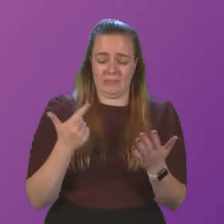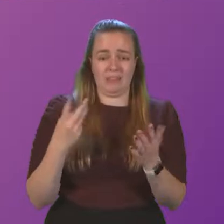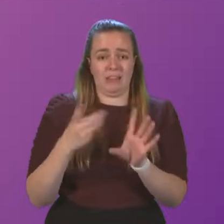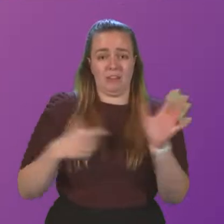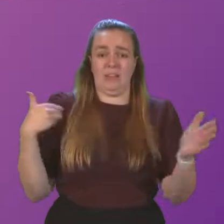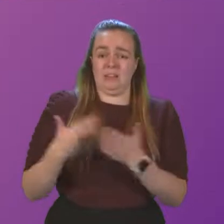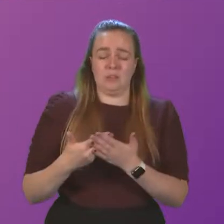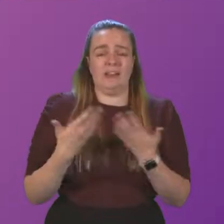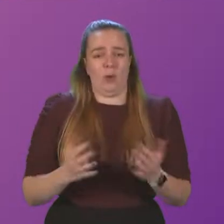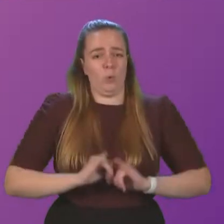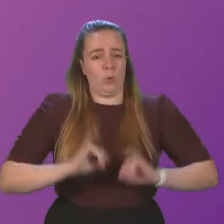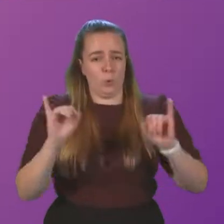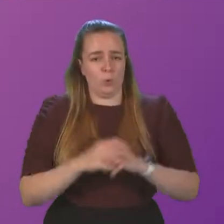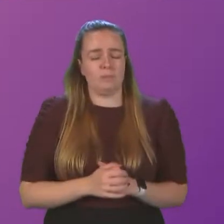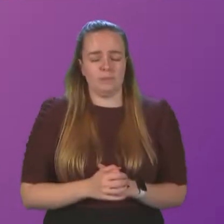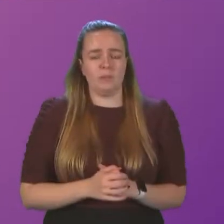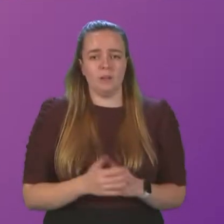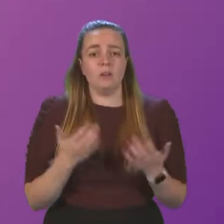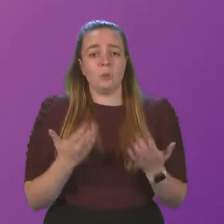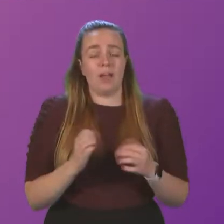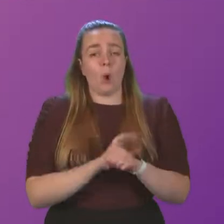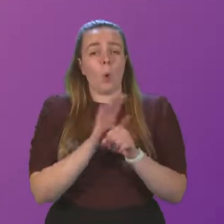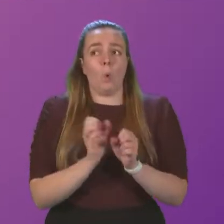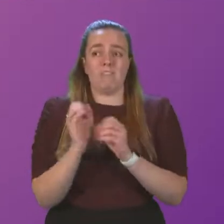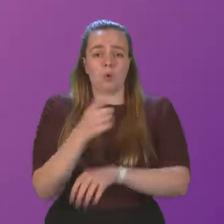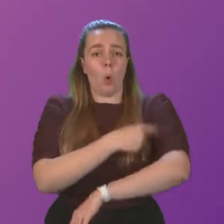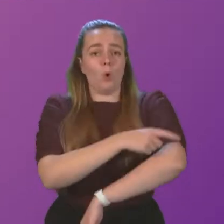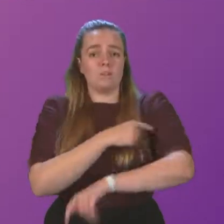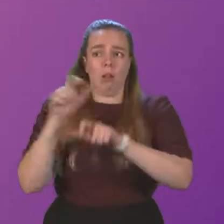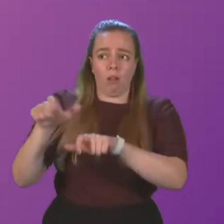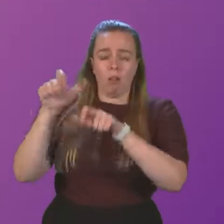As of today, Covid-related hospital occupancy—the number of patients in hospital with Covid at any